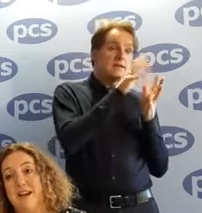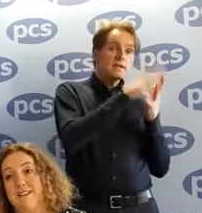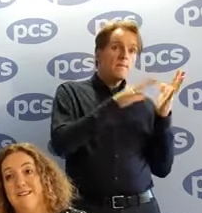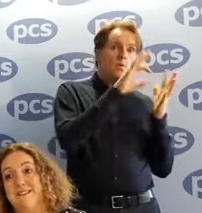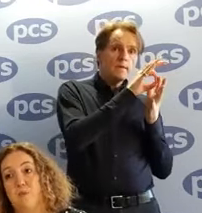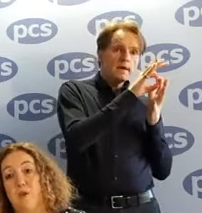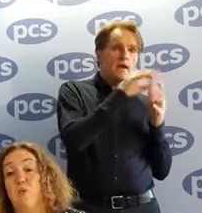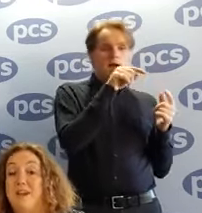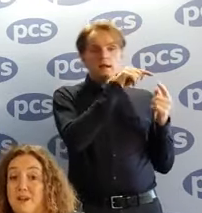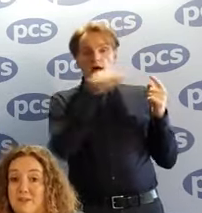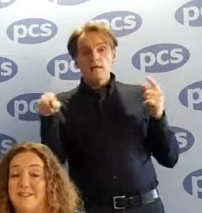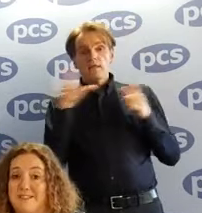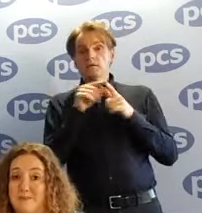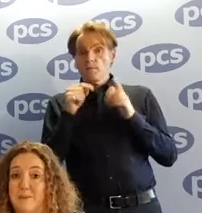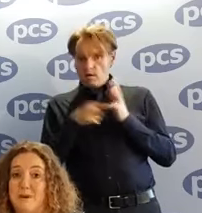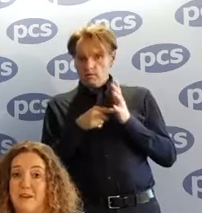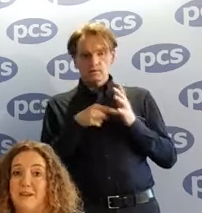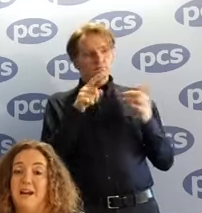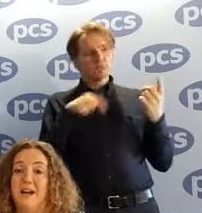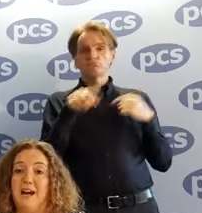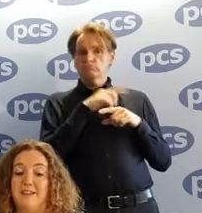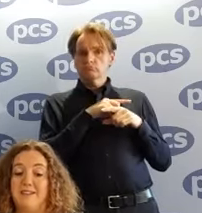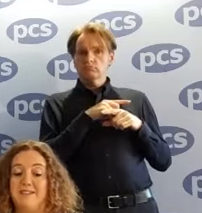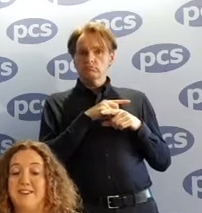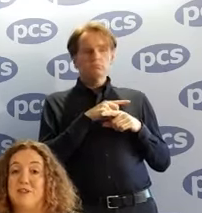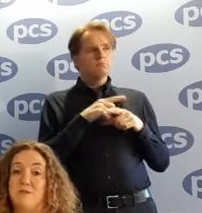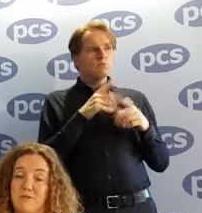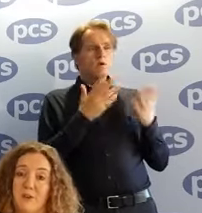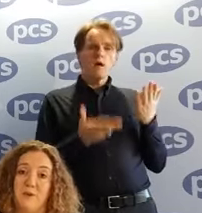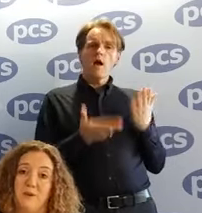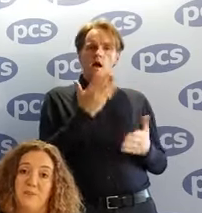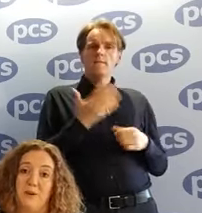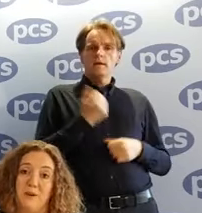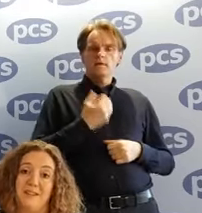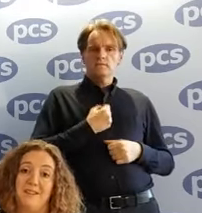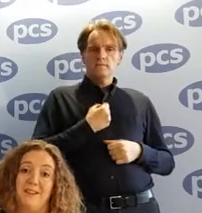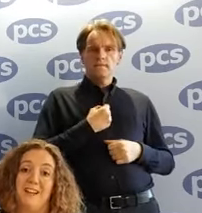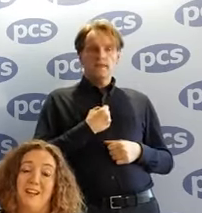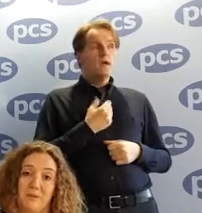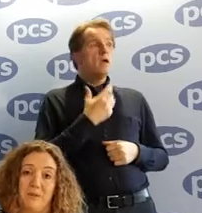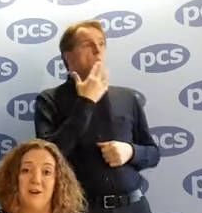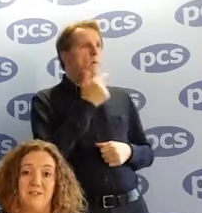when we go to the DWP and seek to review the employee deal in light with the rise